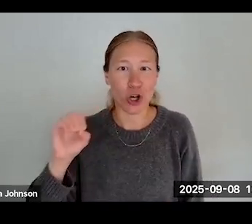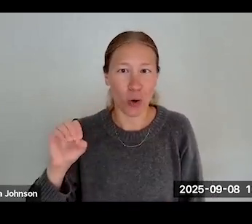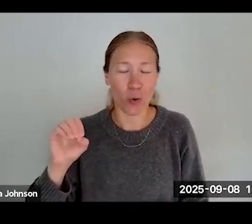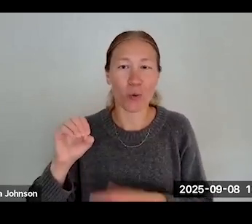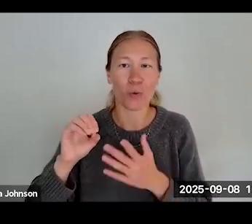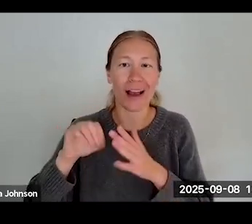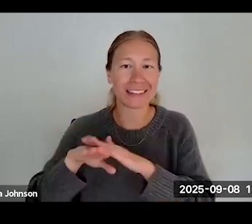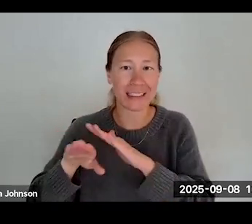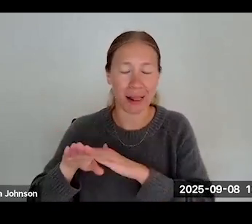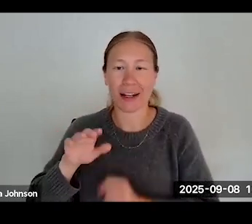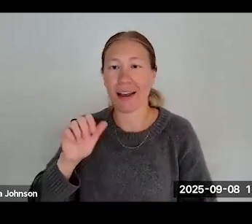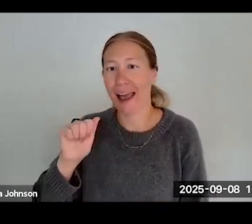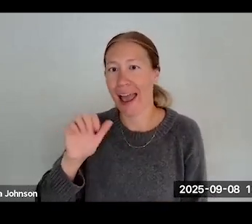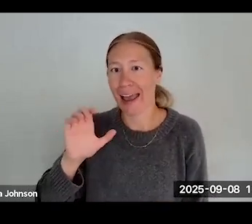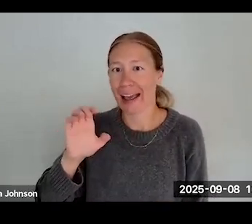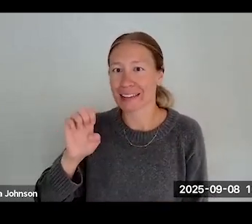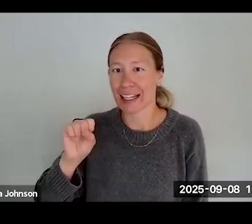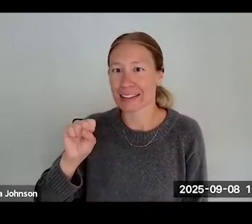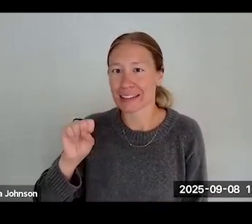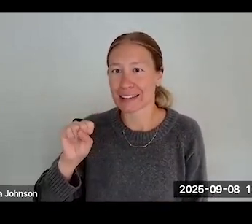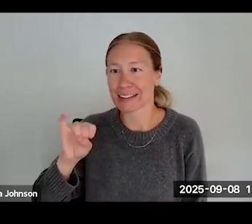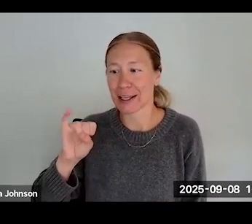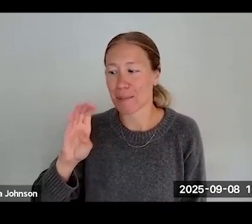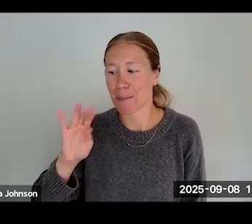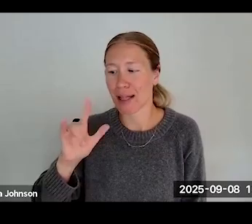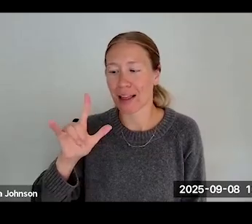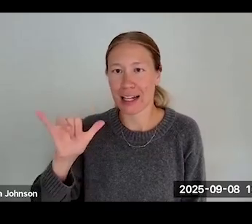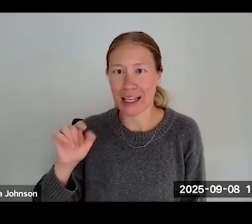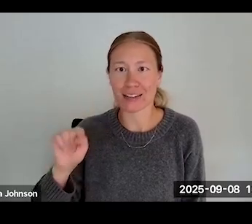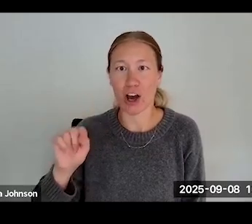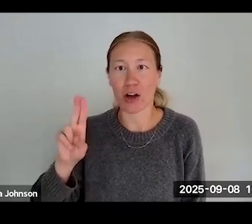which is accessibility.umich.edu.